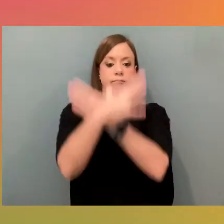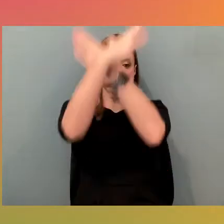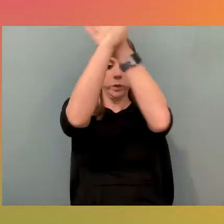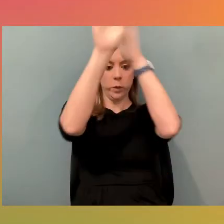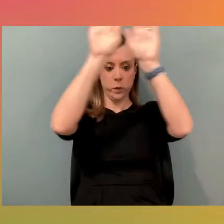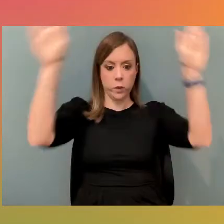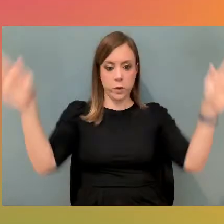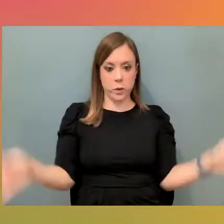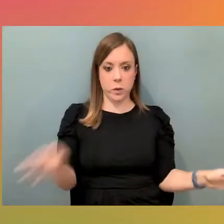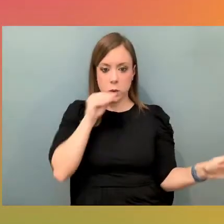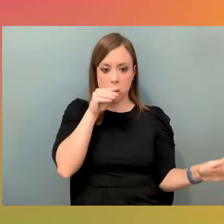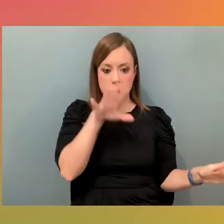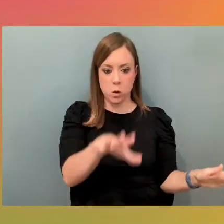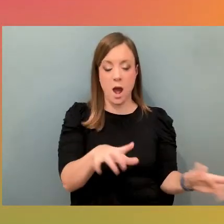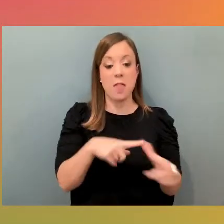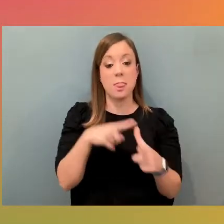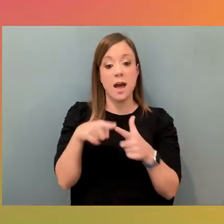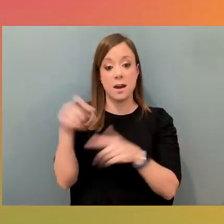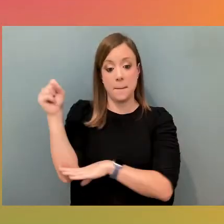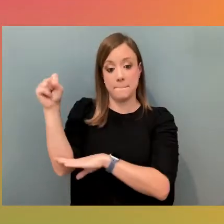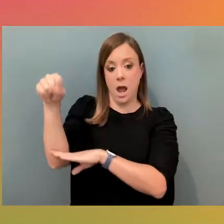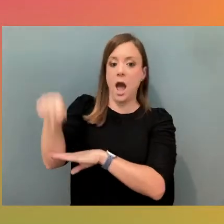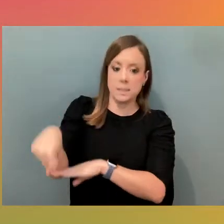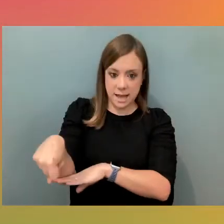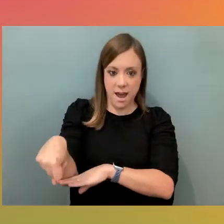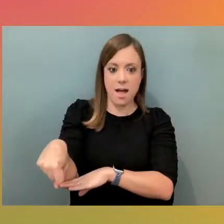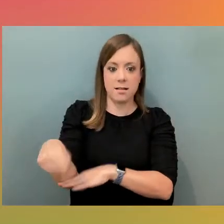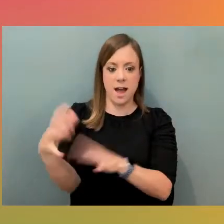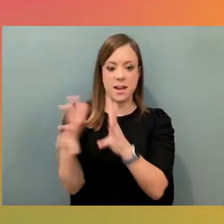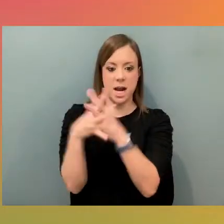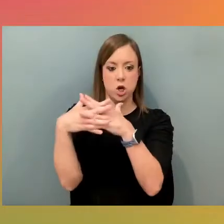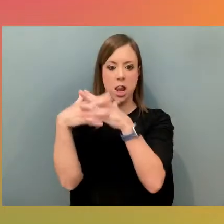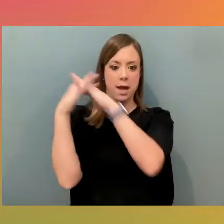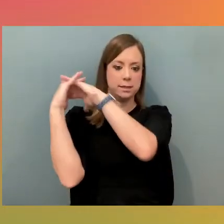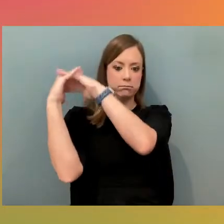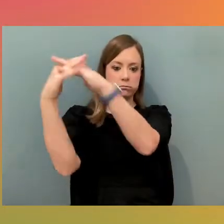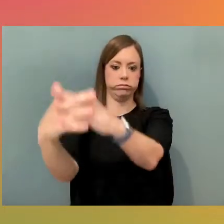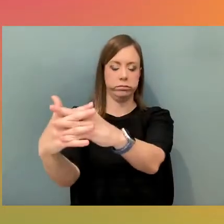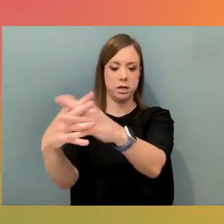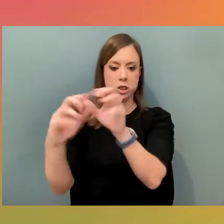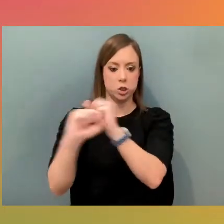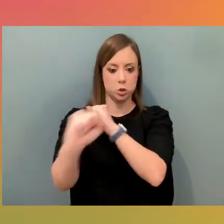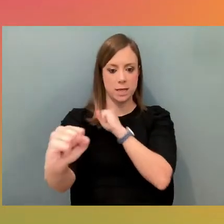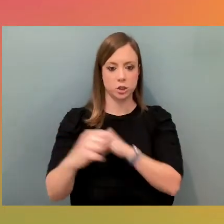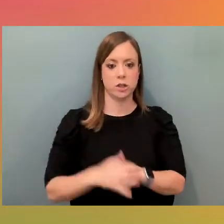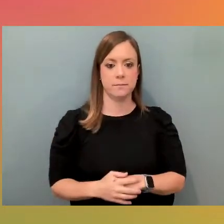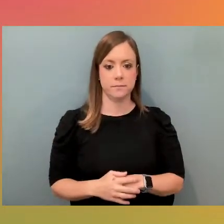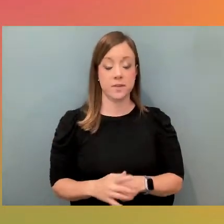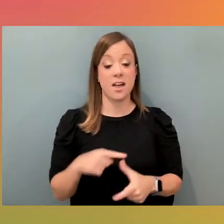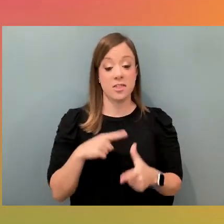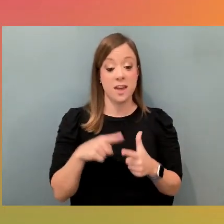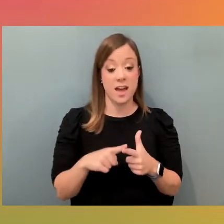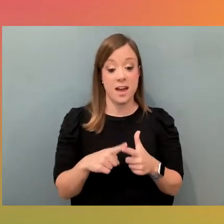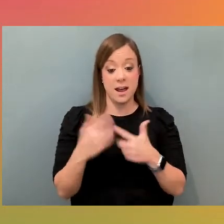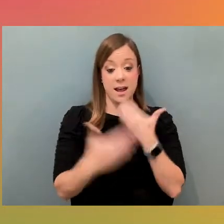EXHALE, FOLD. HOOK YOUR THUMBS INHALE RISE. INTERLACE YOUR FINGERS BEHIND YOUR BACK.